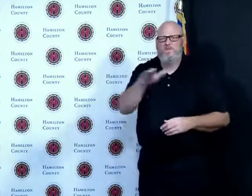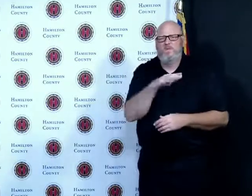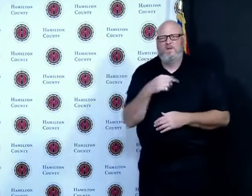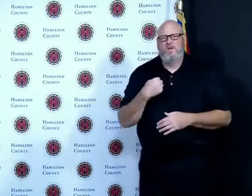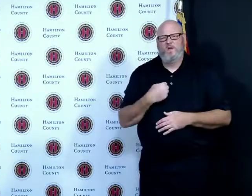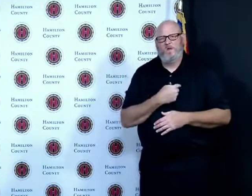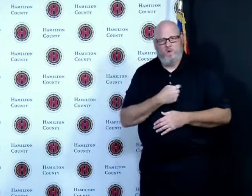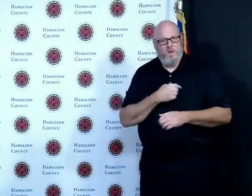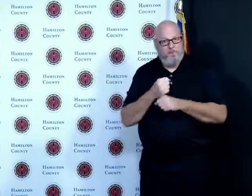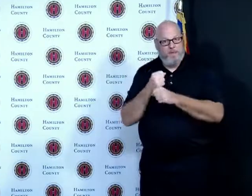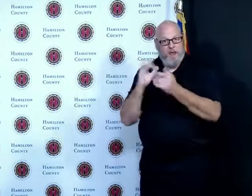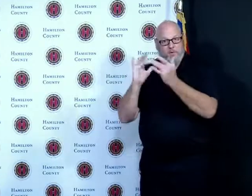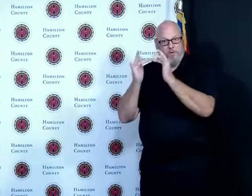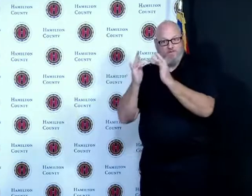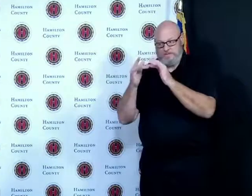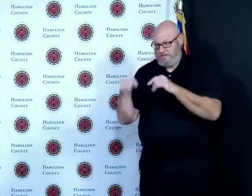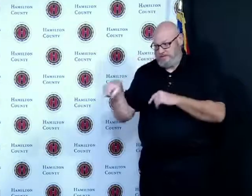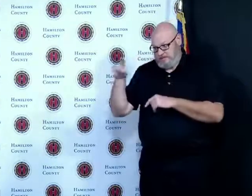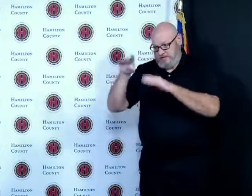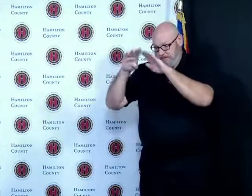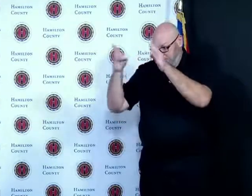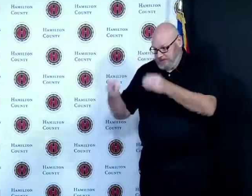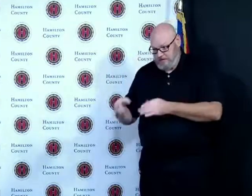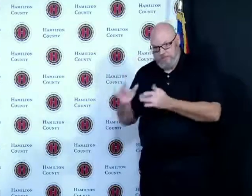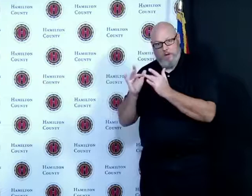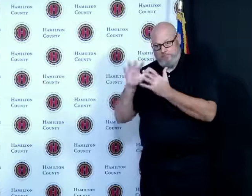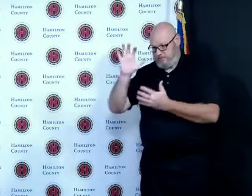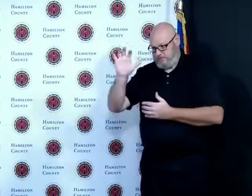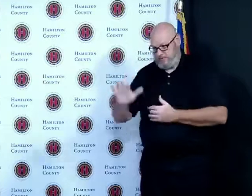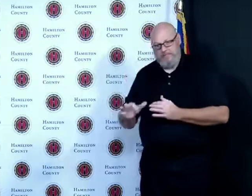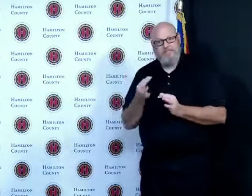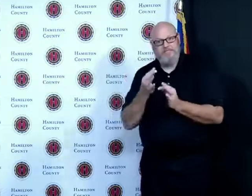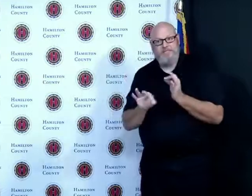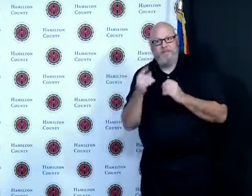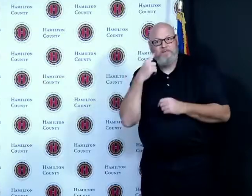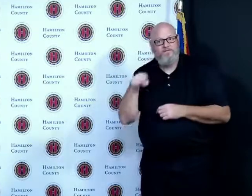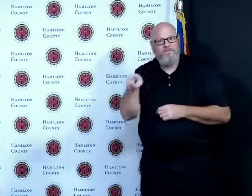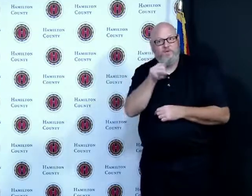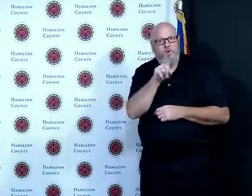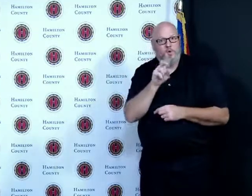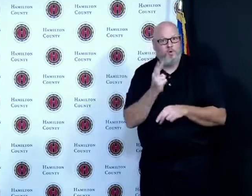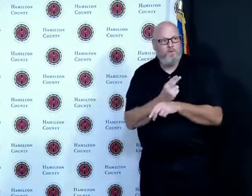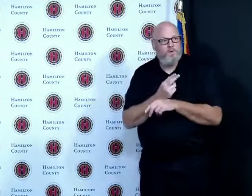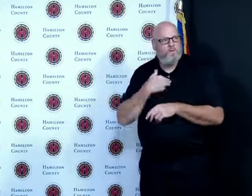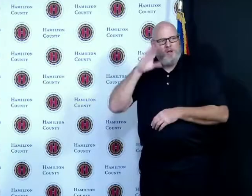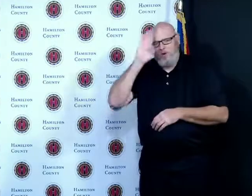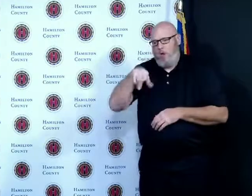I think all of us would admit to that that said we do have a common site where people can go for